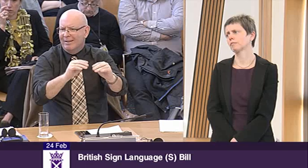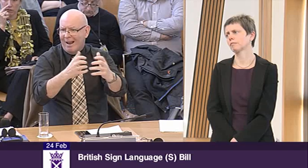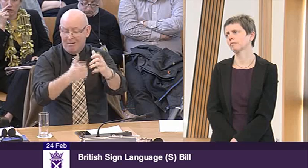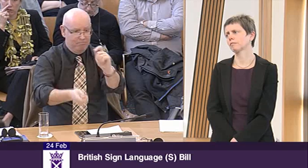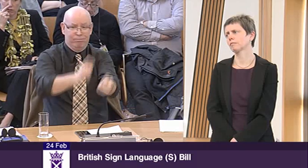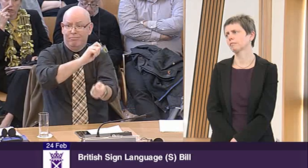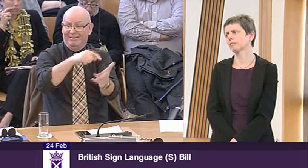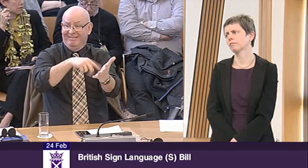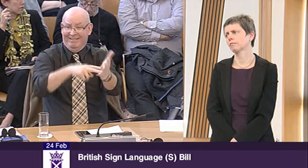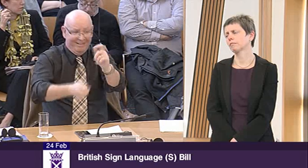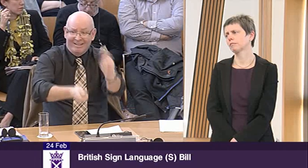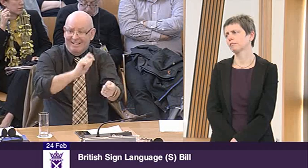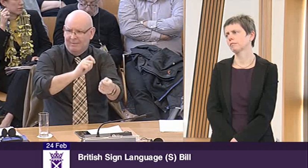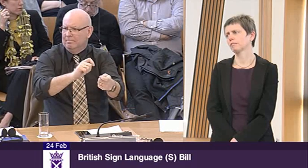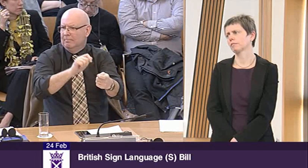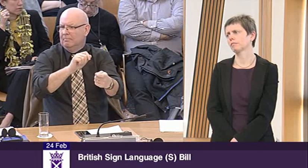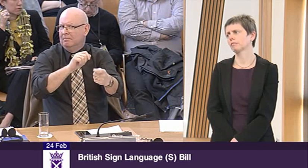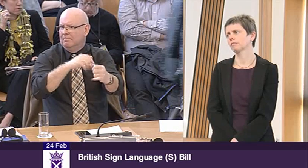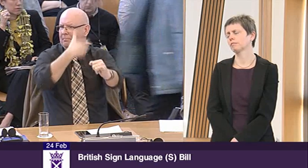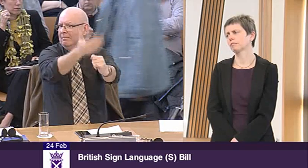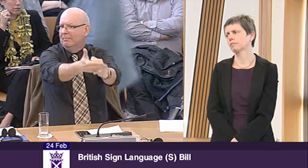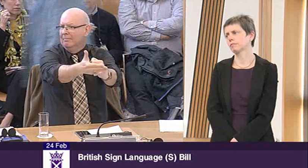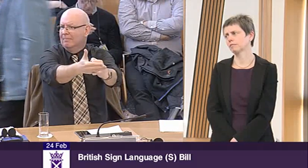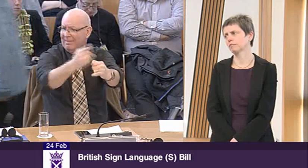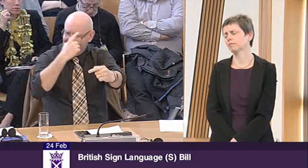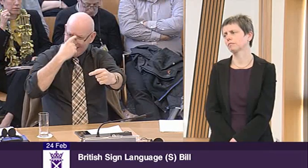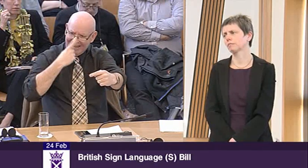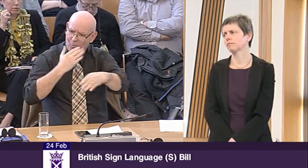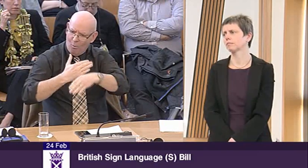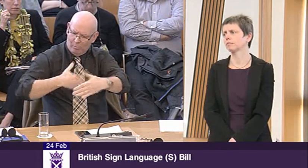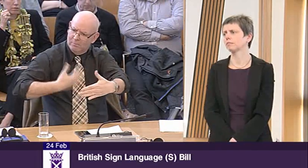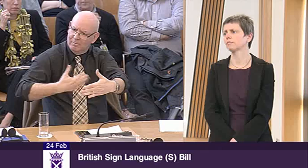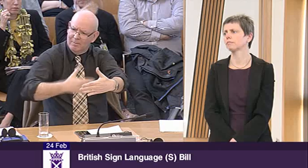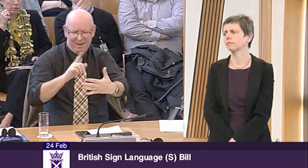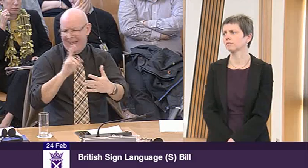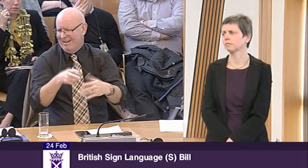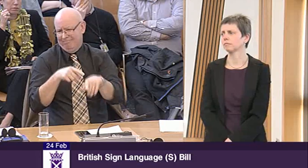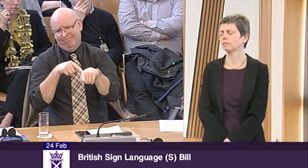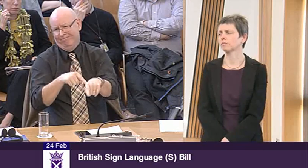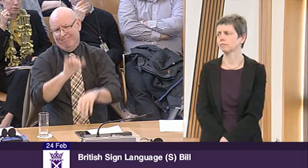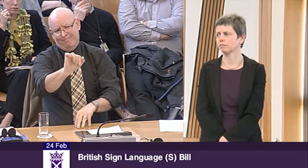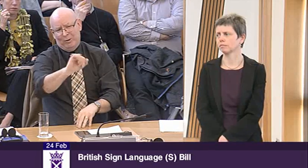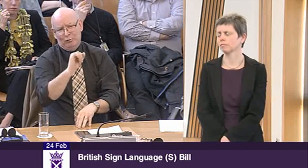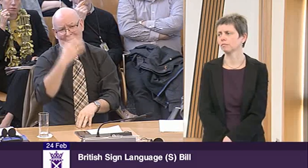In some areas, I imagine that changes in education would take much longer than changes in face-to-face